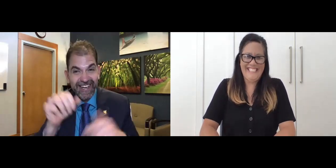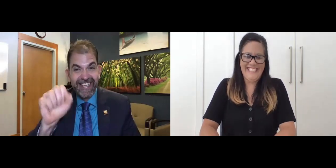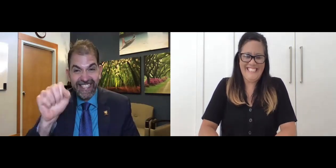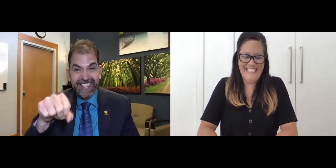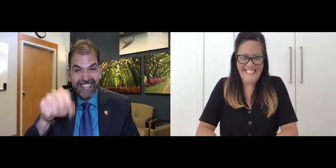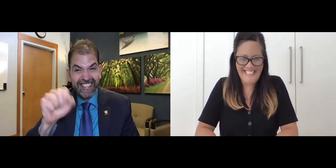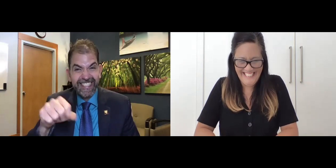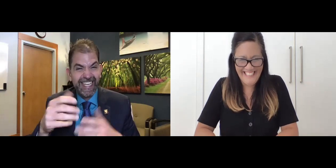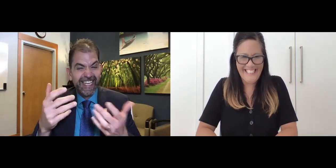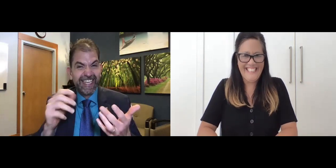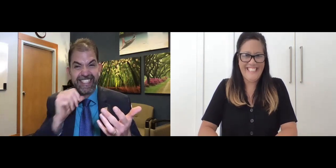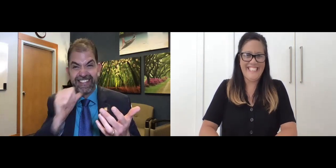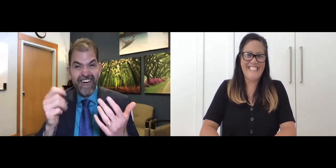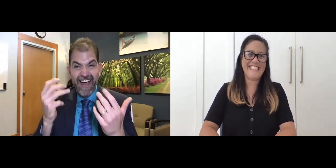it,